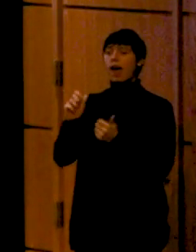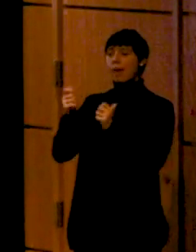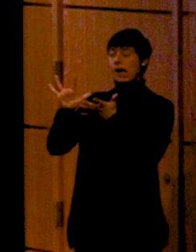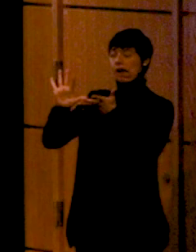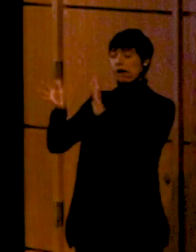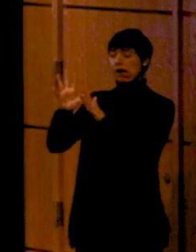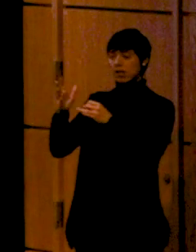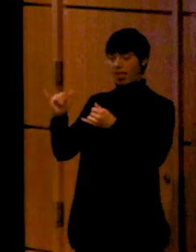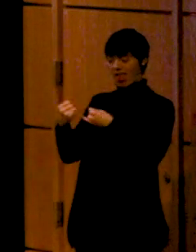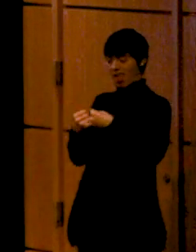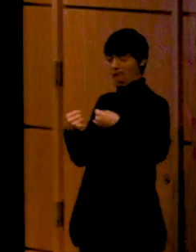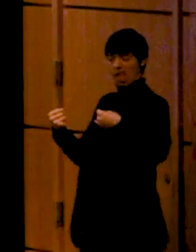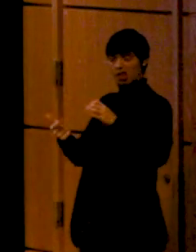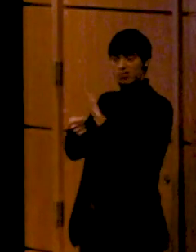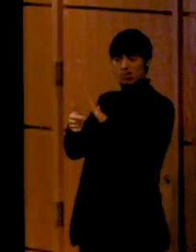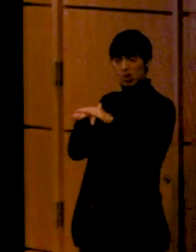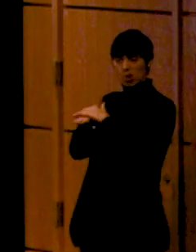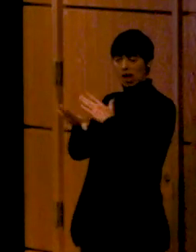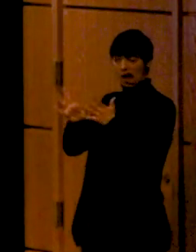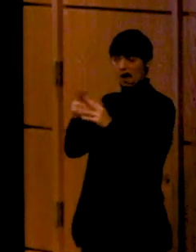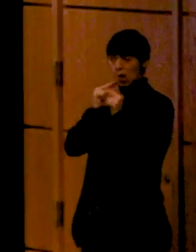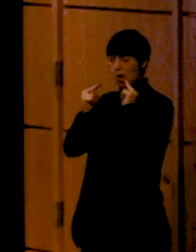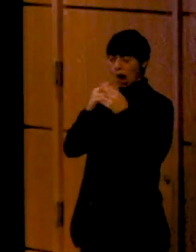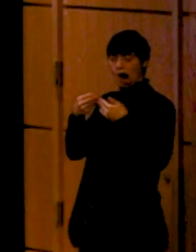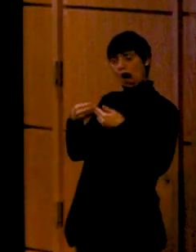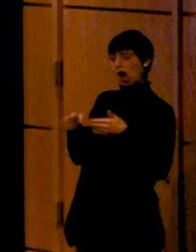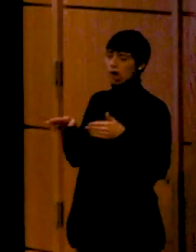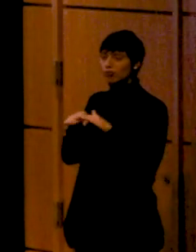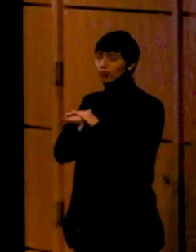And they visited it together along with the photographer Ron Cronin.